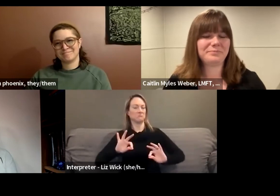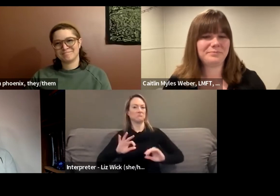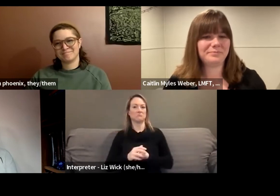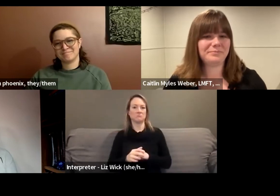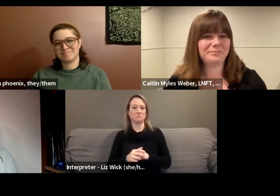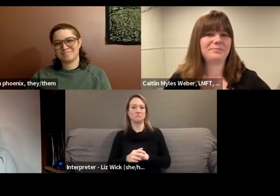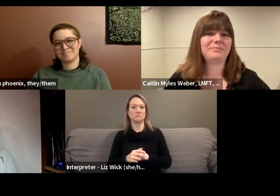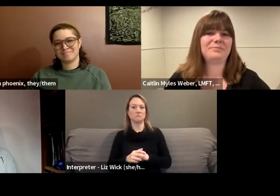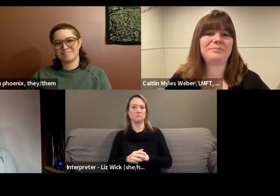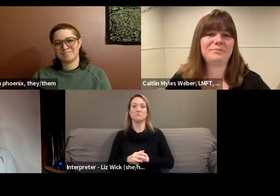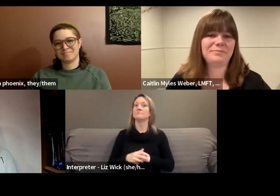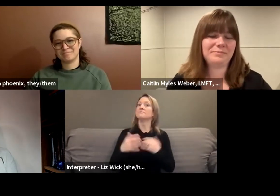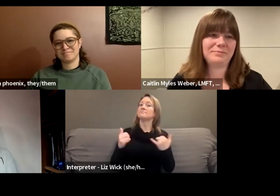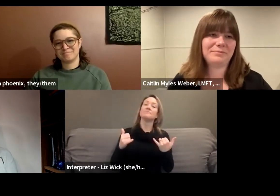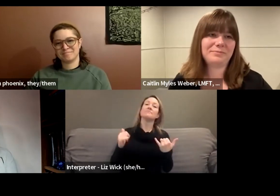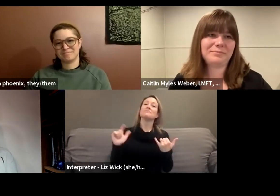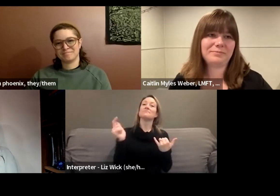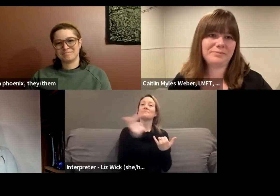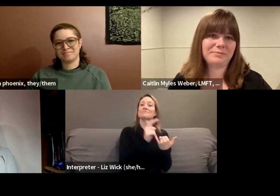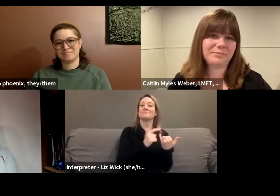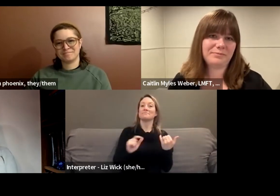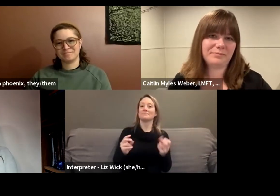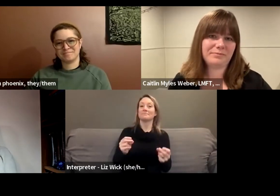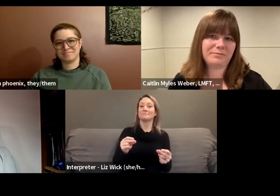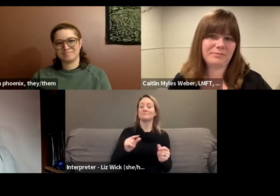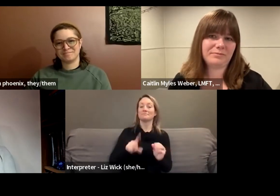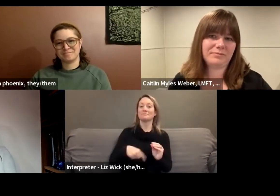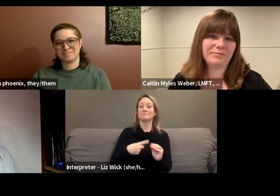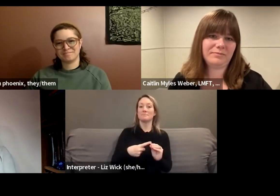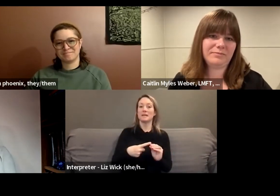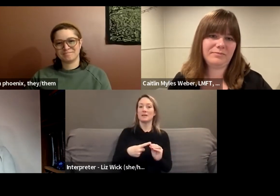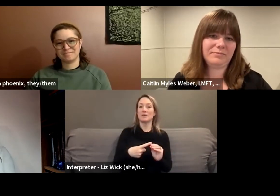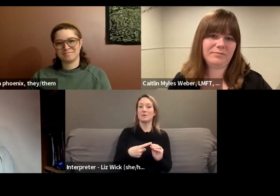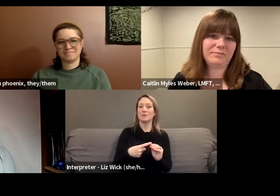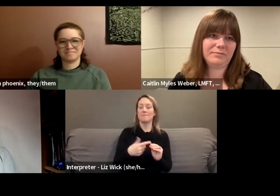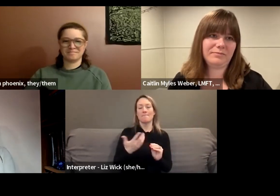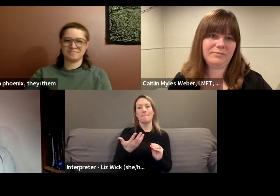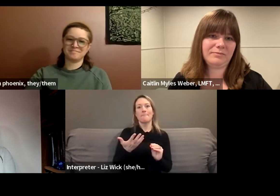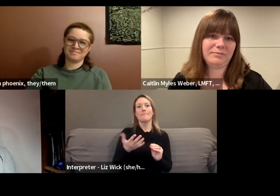Why don't we do a round robin of what do you think some ways are